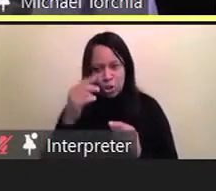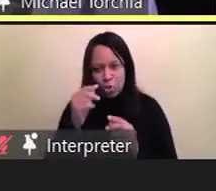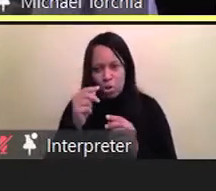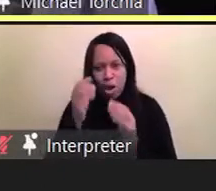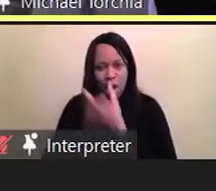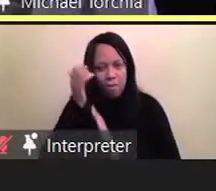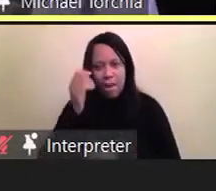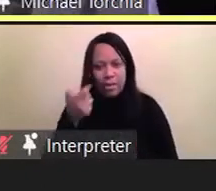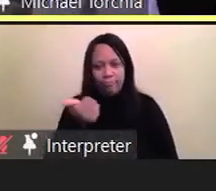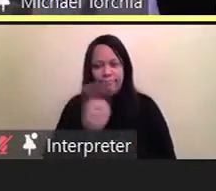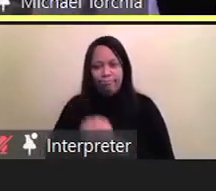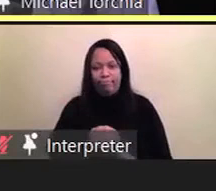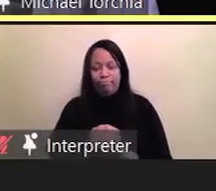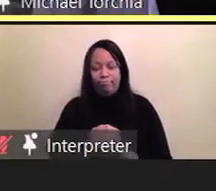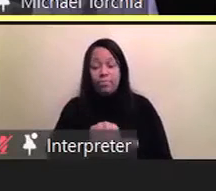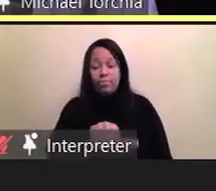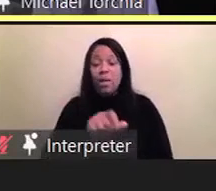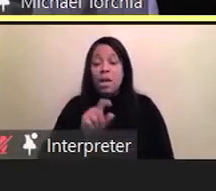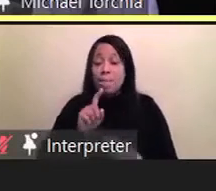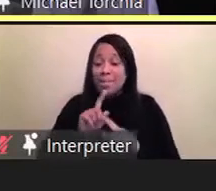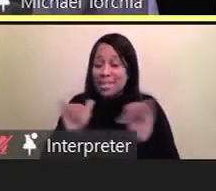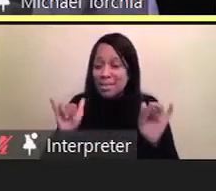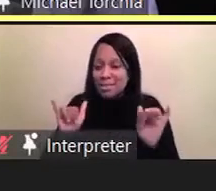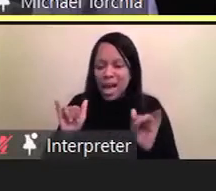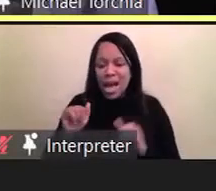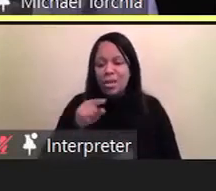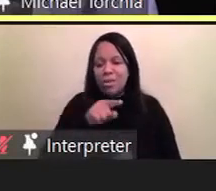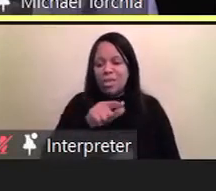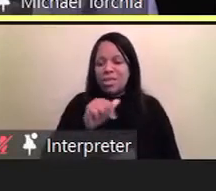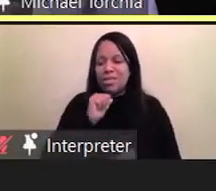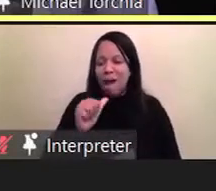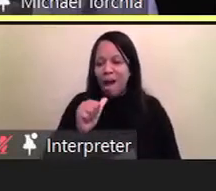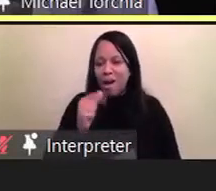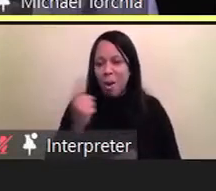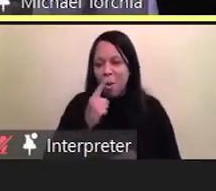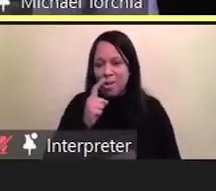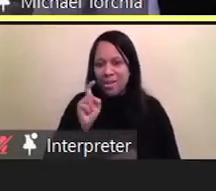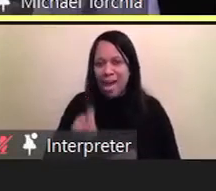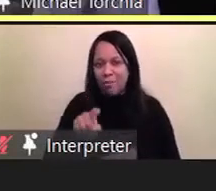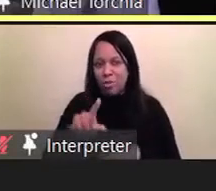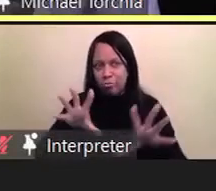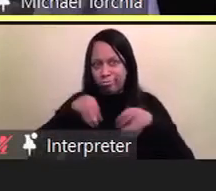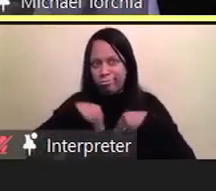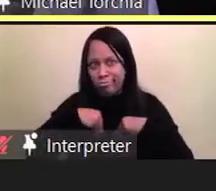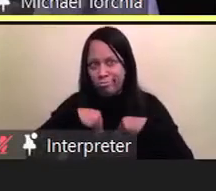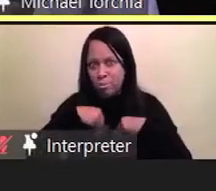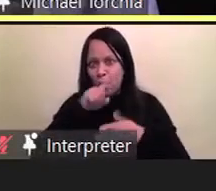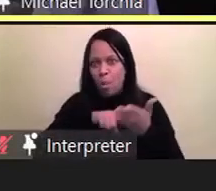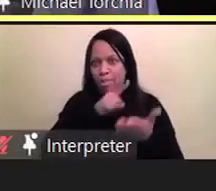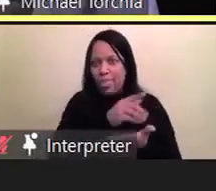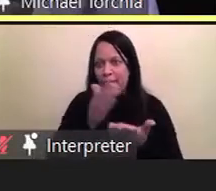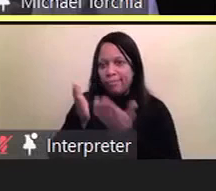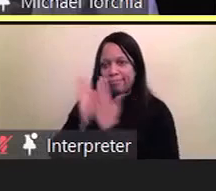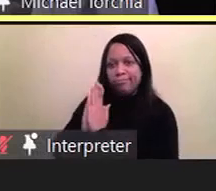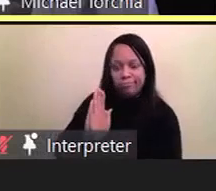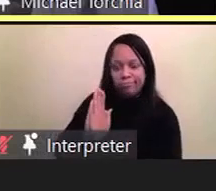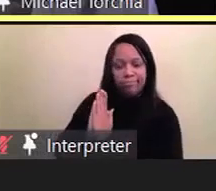But you also don't have to just agree to the very first thing that the employee says.